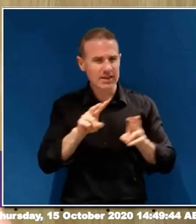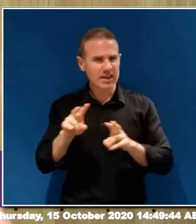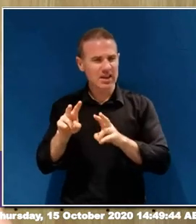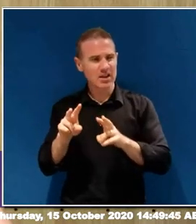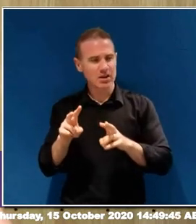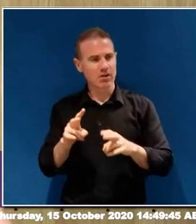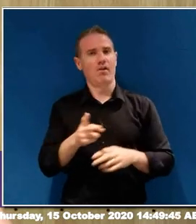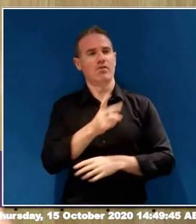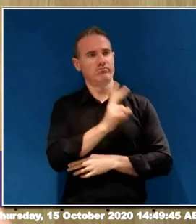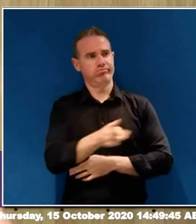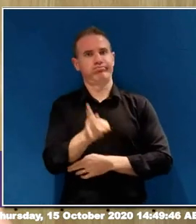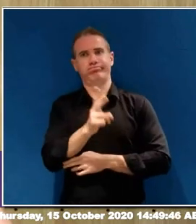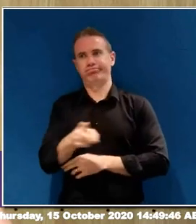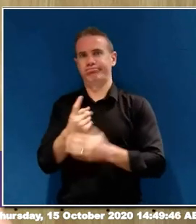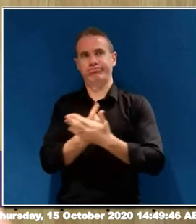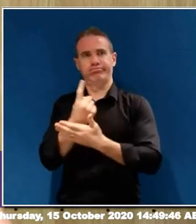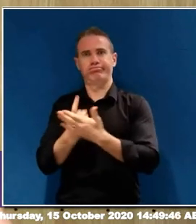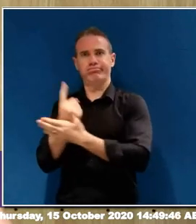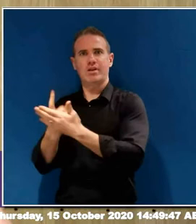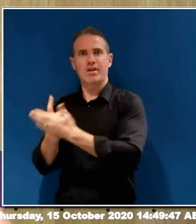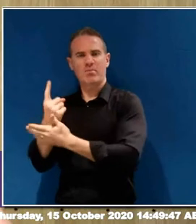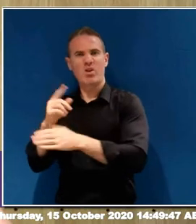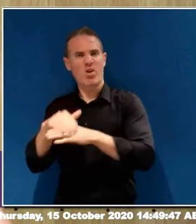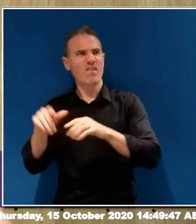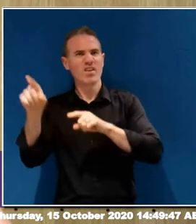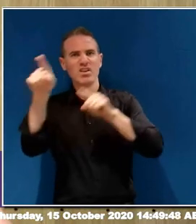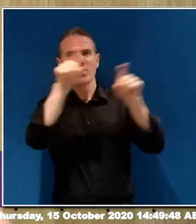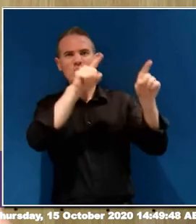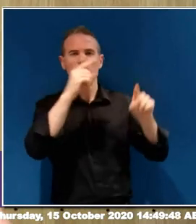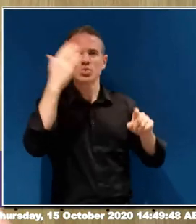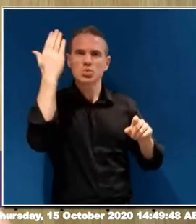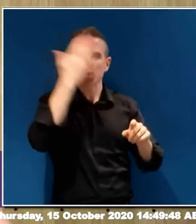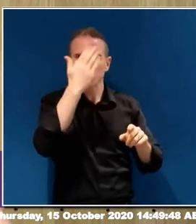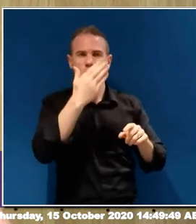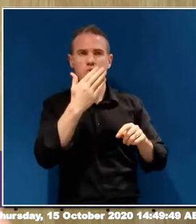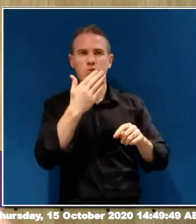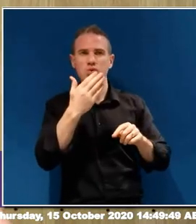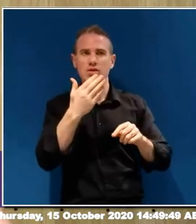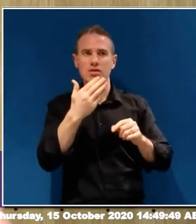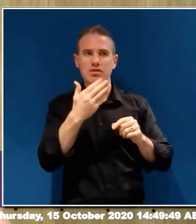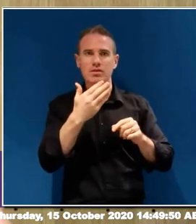timeliness in responding to your request? Absolutely. And what were they?